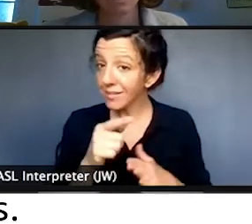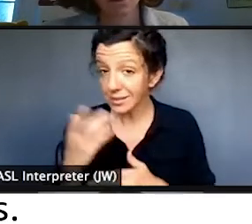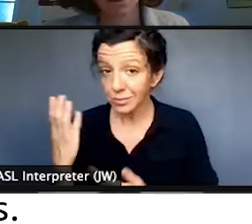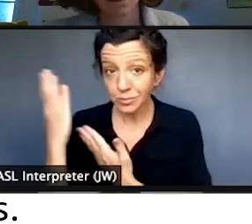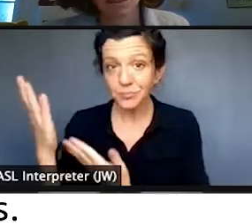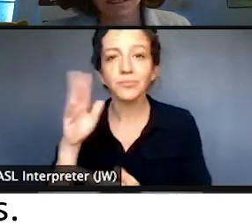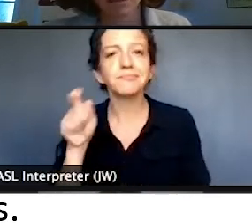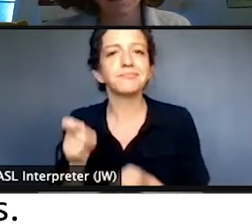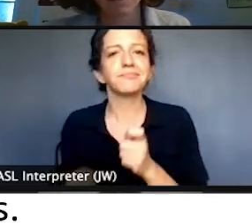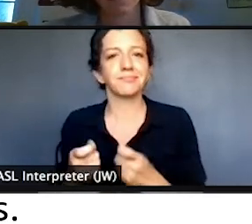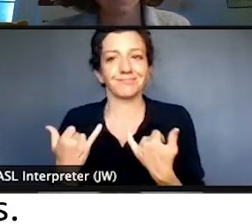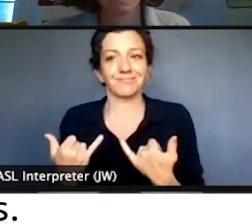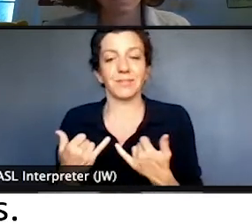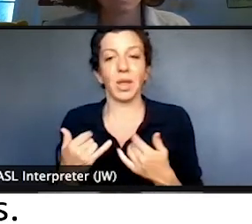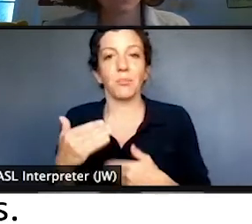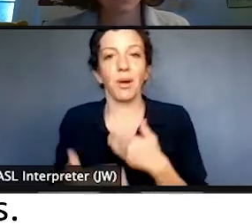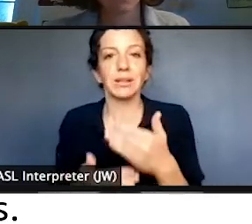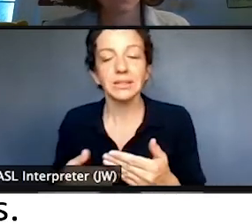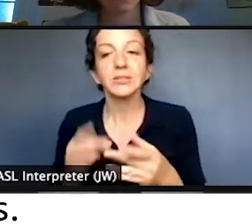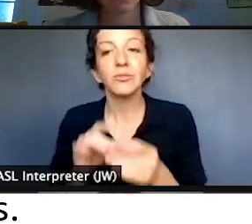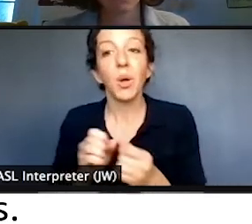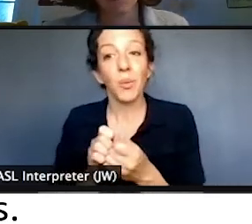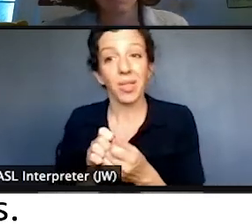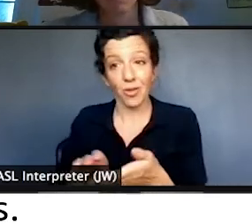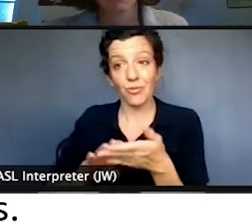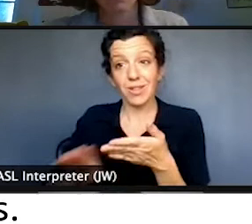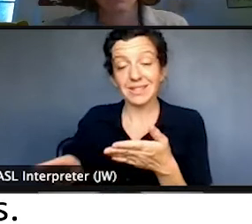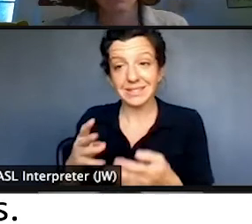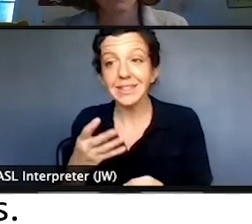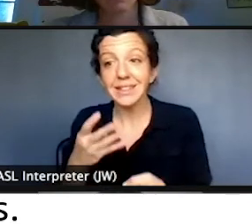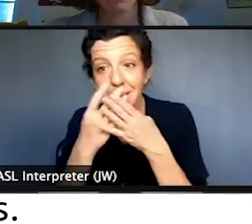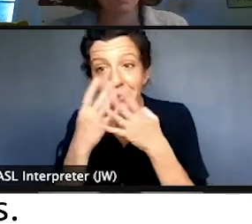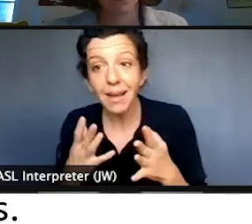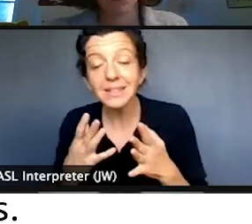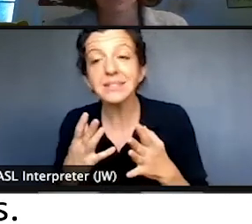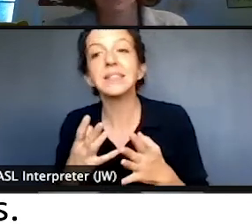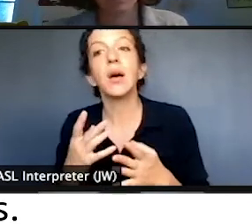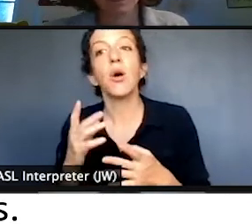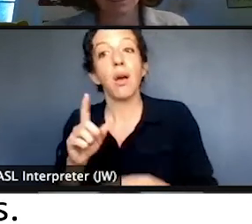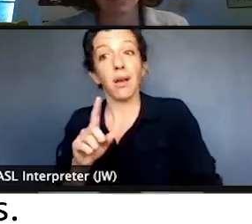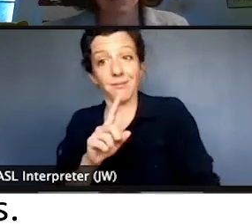of uncertainty regarding the fiscal effects of this measure, of course, largely related to uncertainty